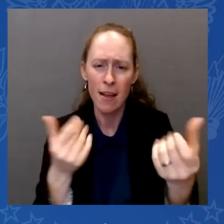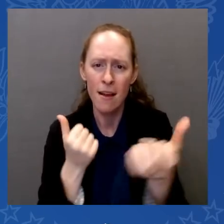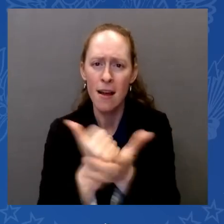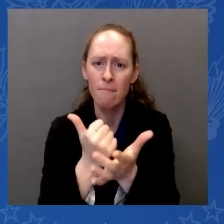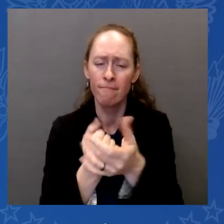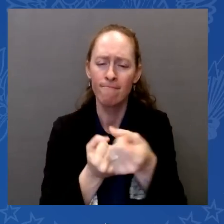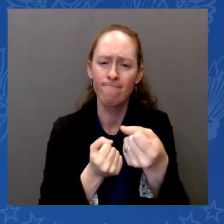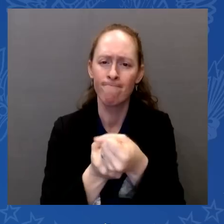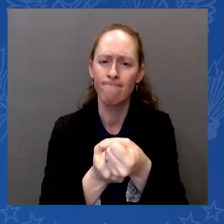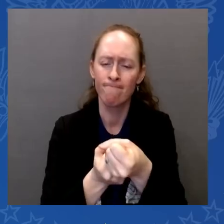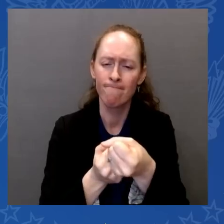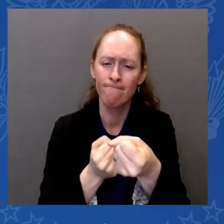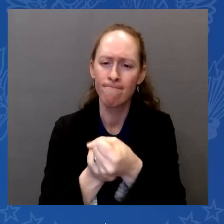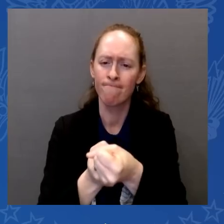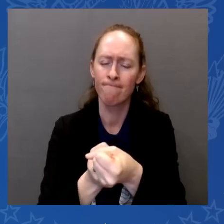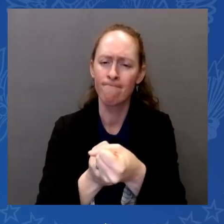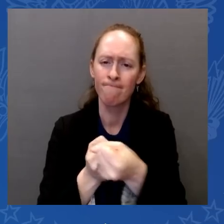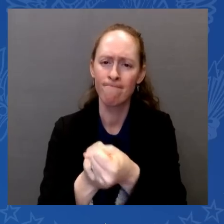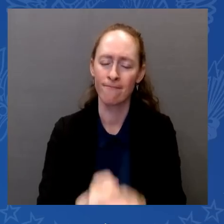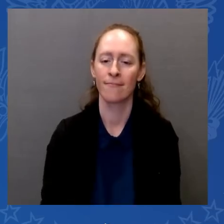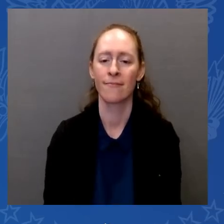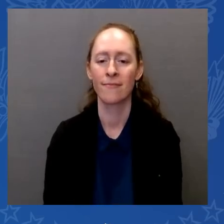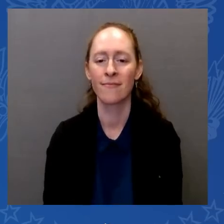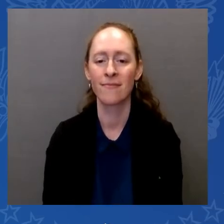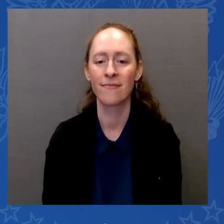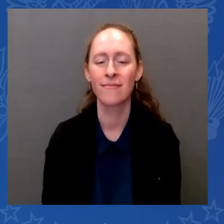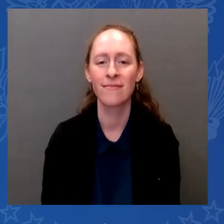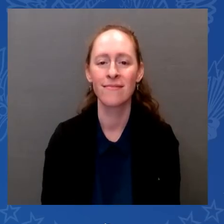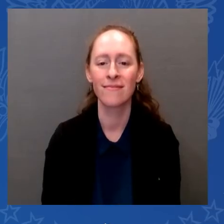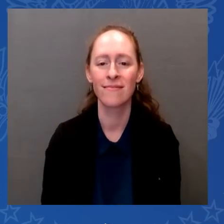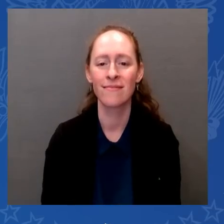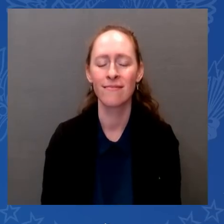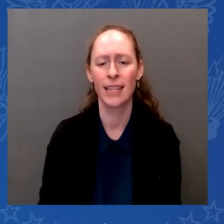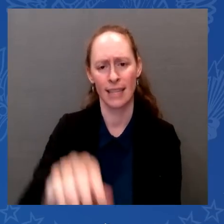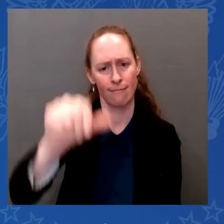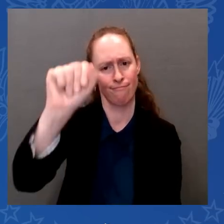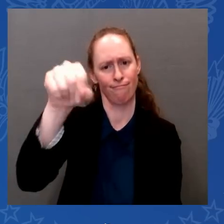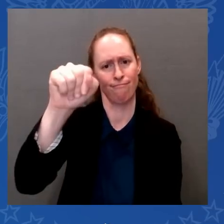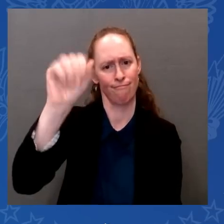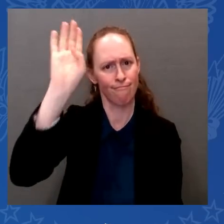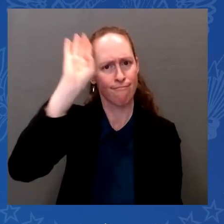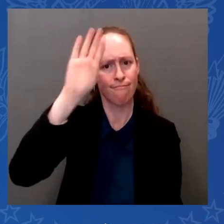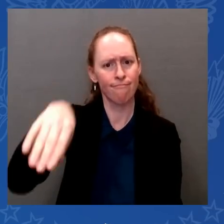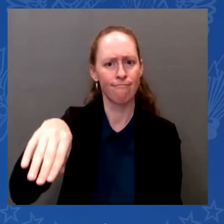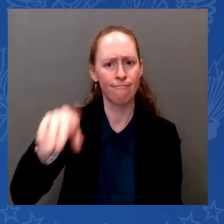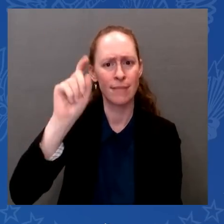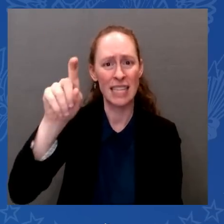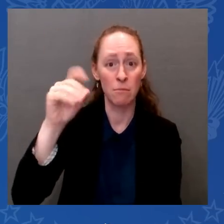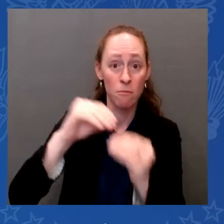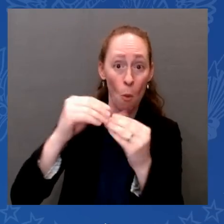But at any rate -- for dealing with future pandemics. But I want to be clear who's going to benefit the most: